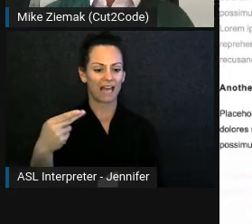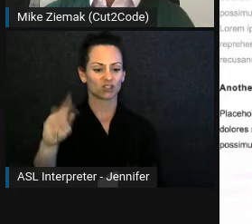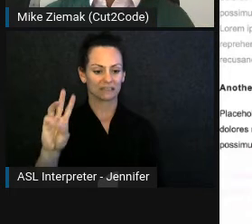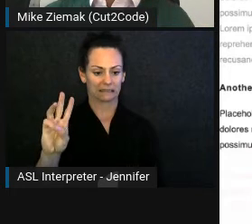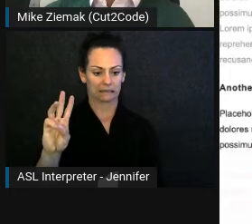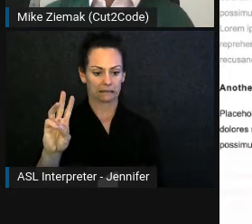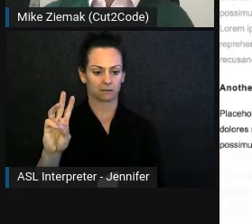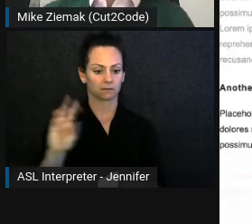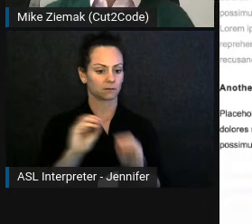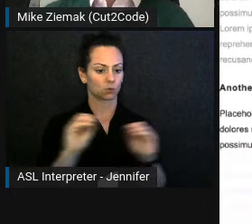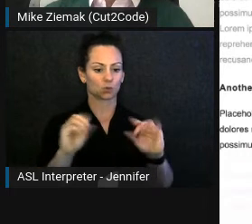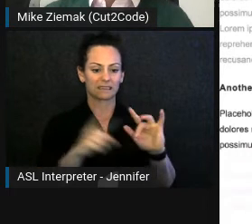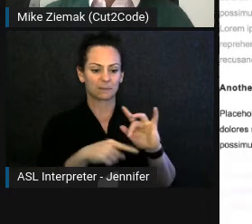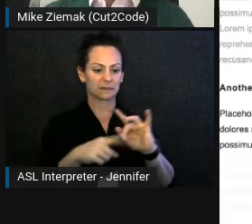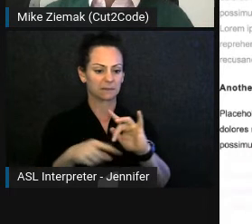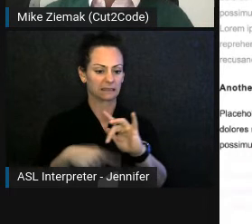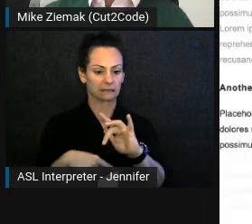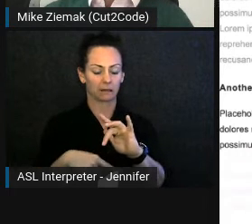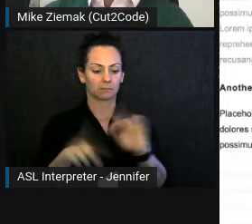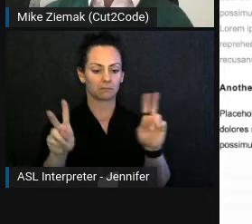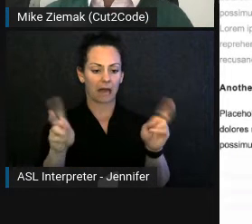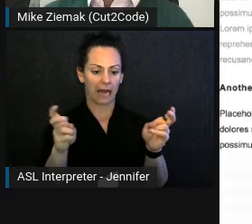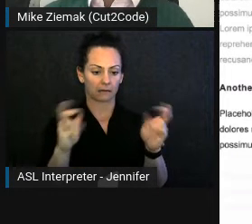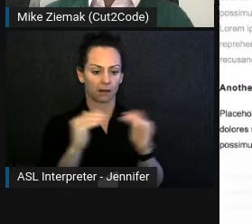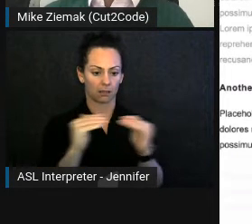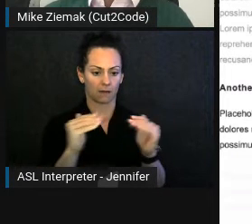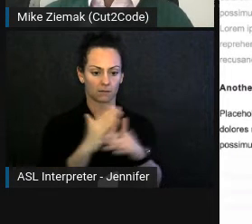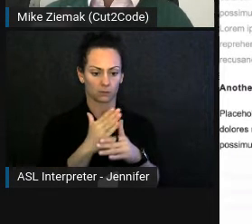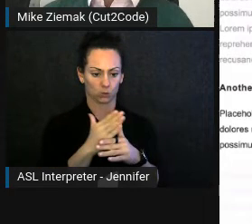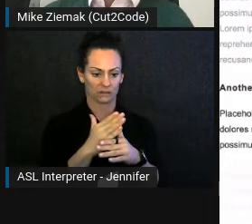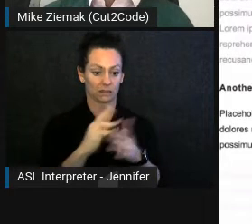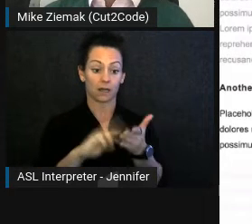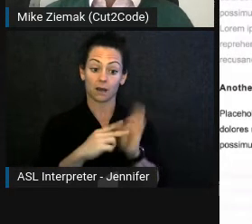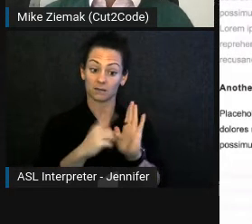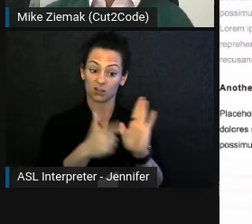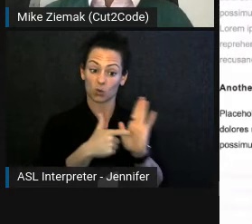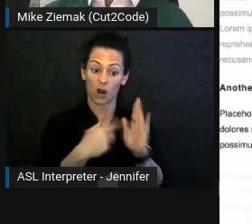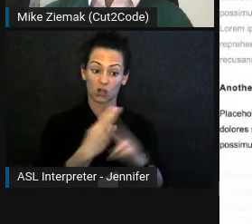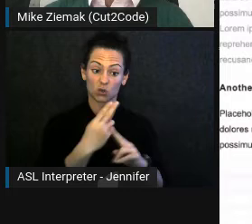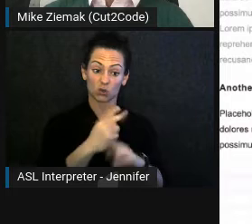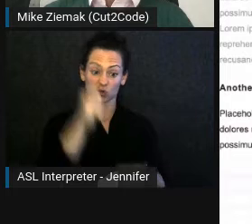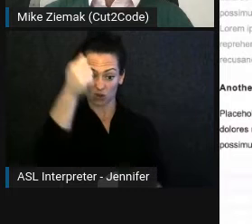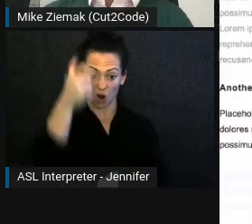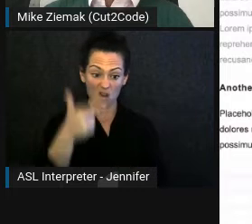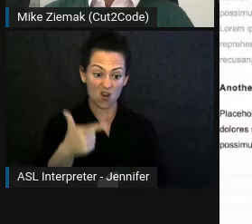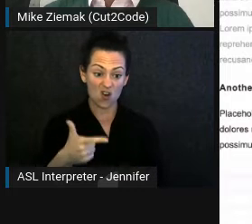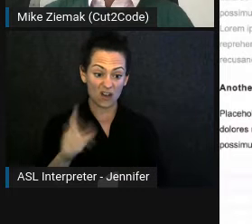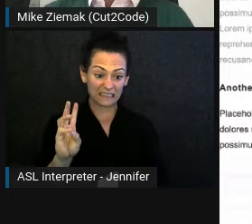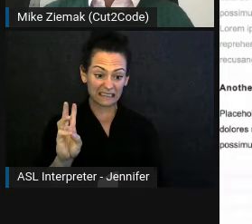in between, doesn't necessarily mean that you have to use all of the heading levels on all of pages that you have.